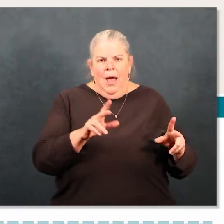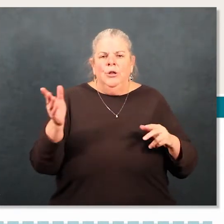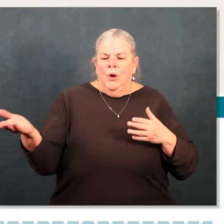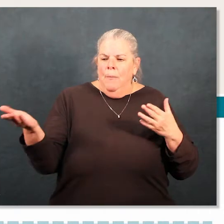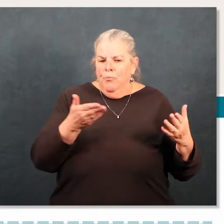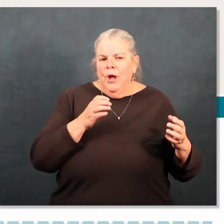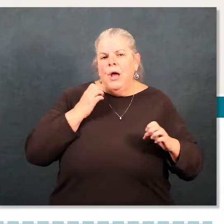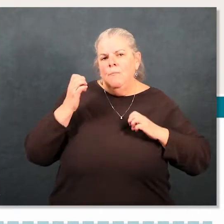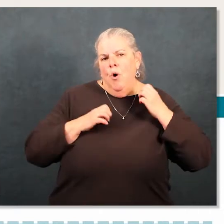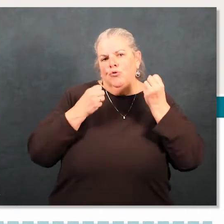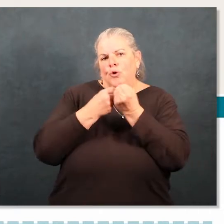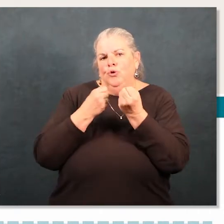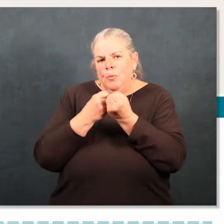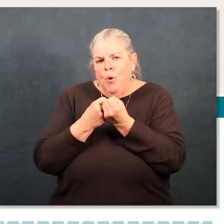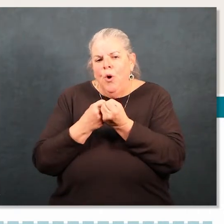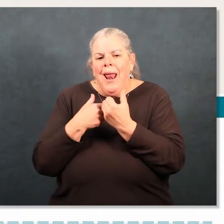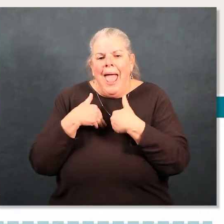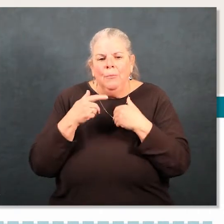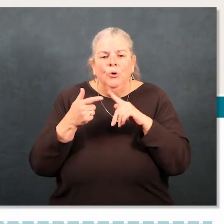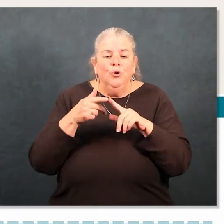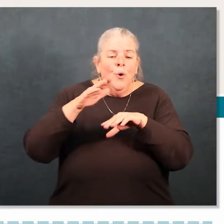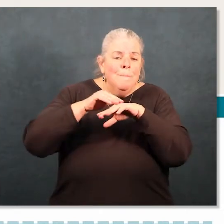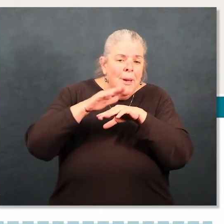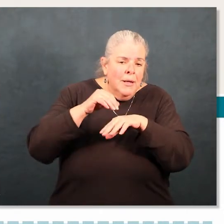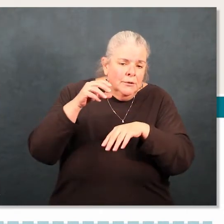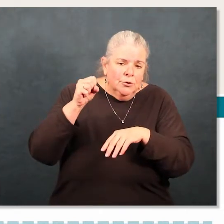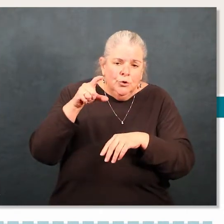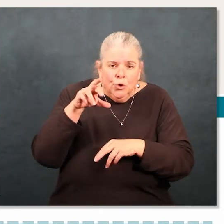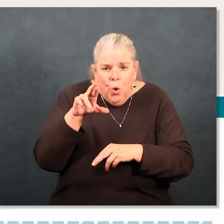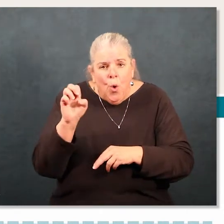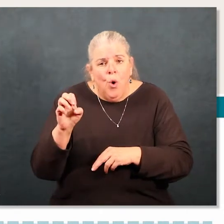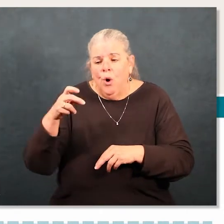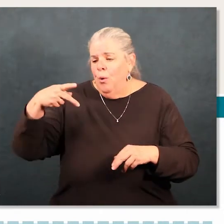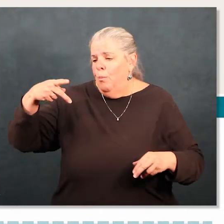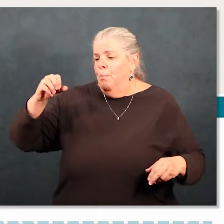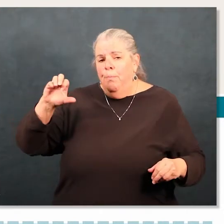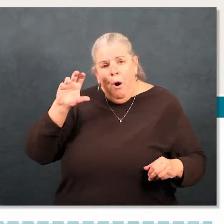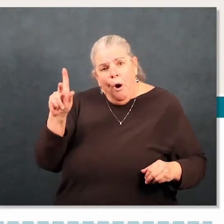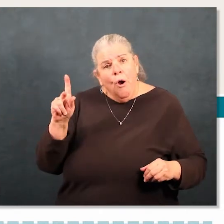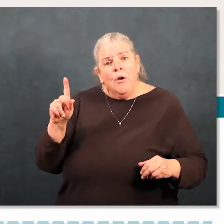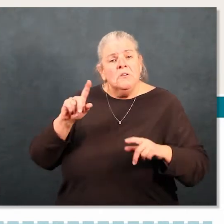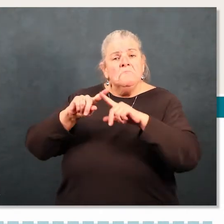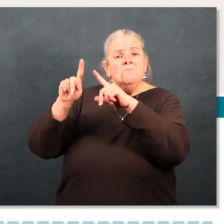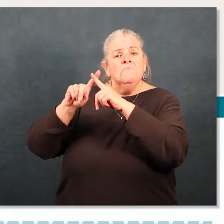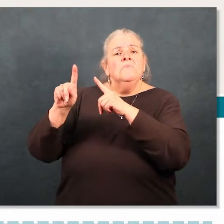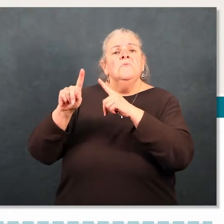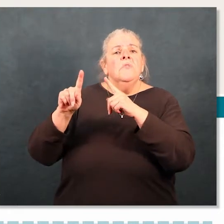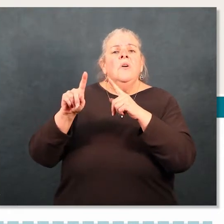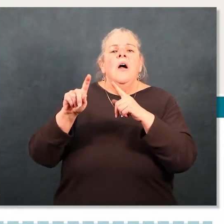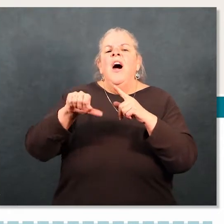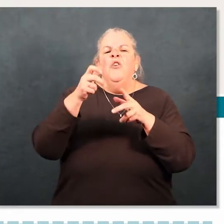to a pet store or to a park or to other places where pets are allowed.